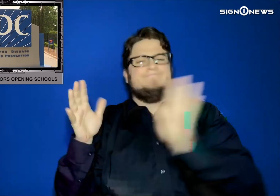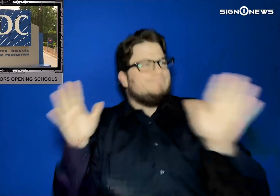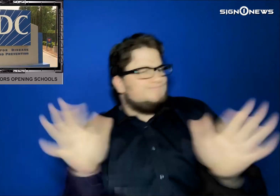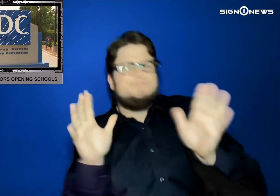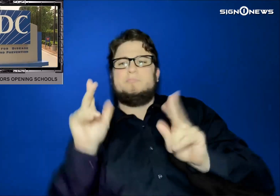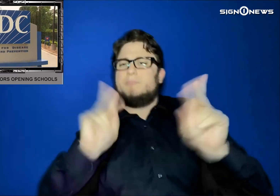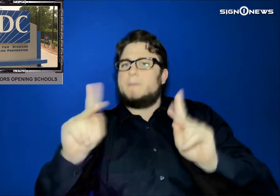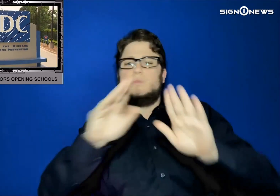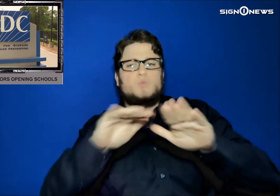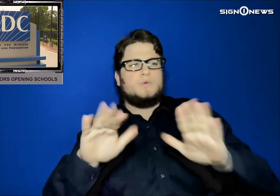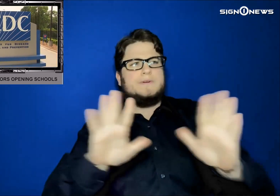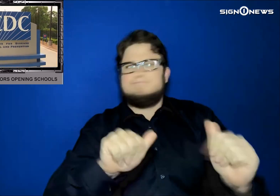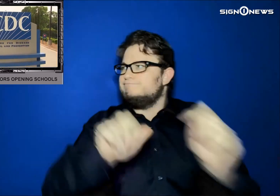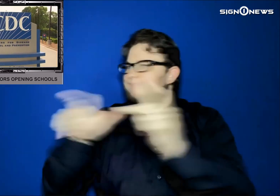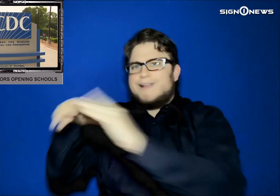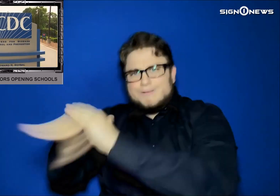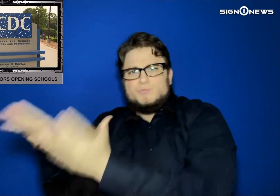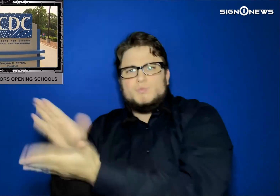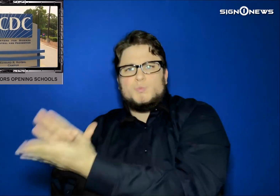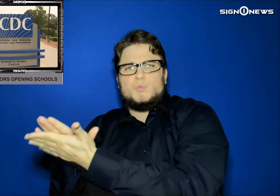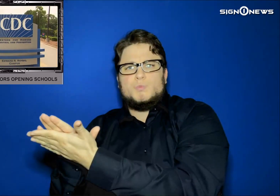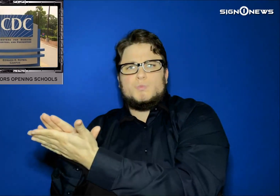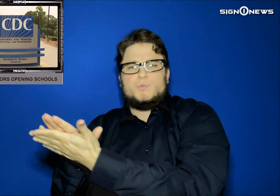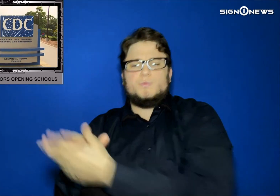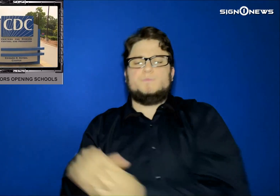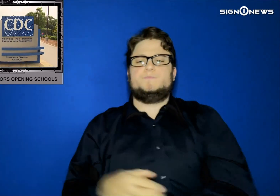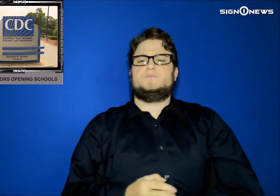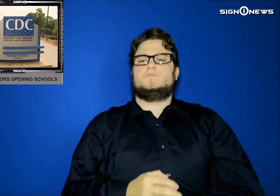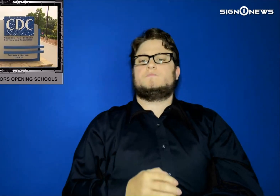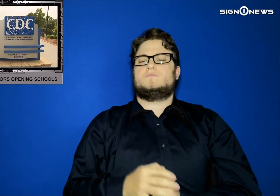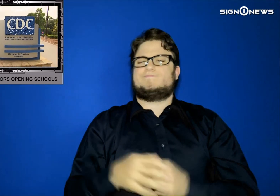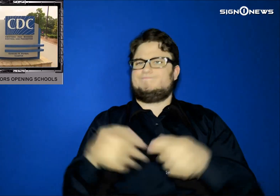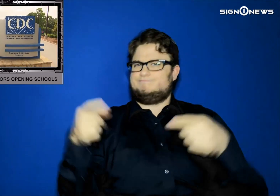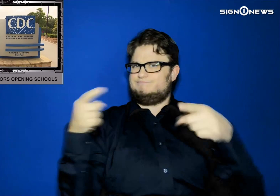pushed hard for an in-person return.